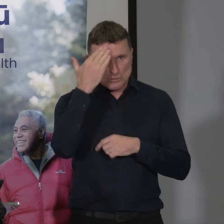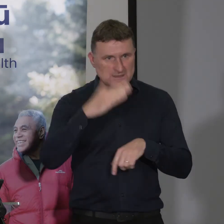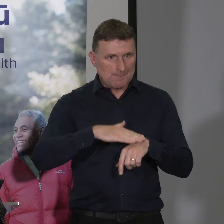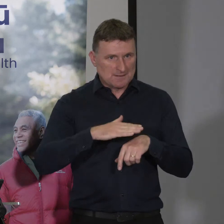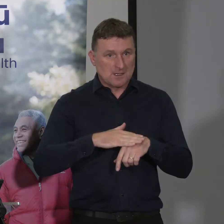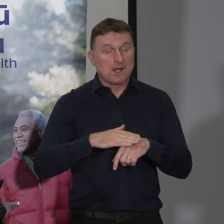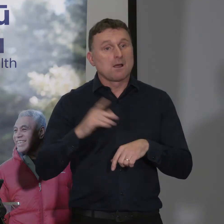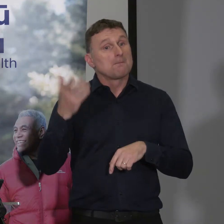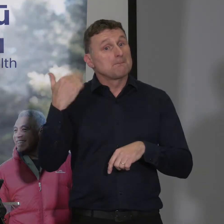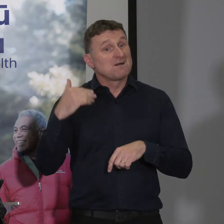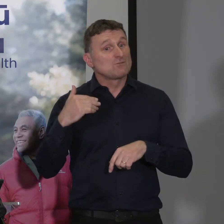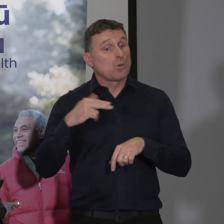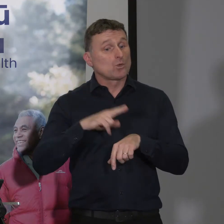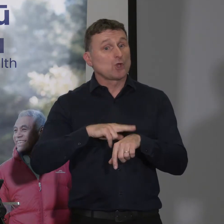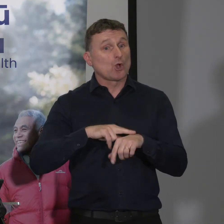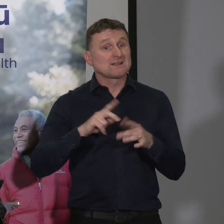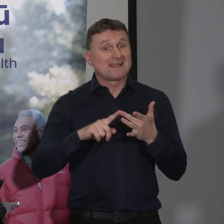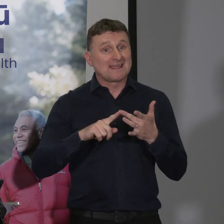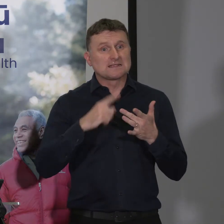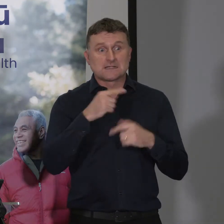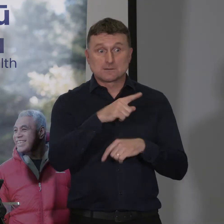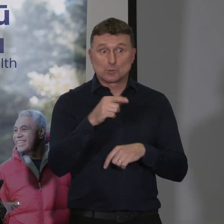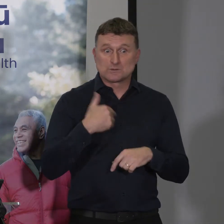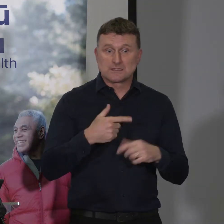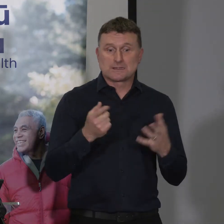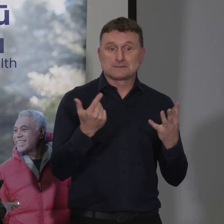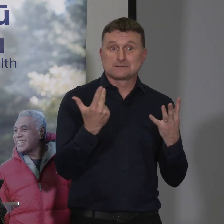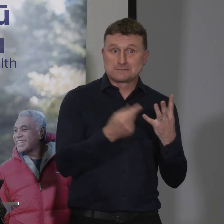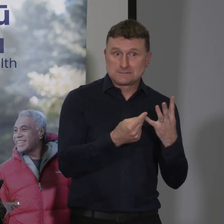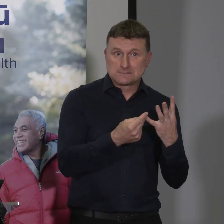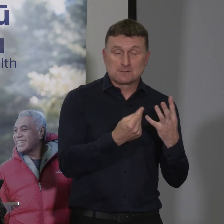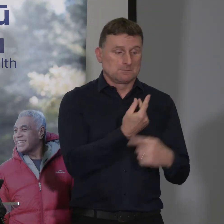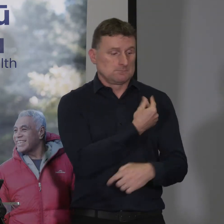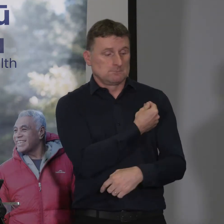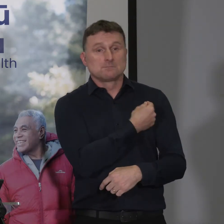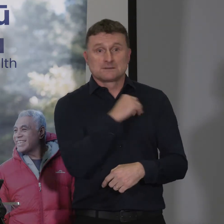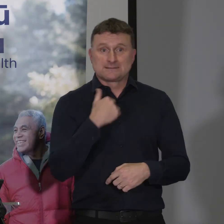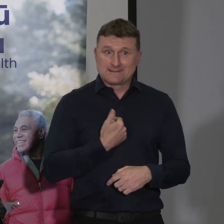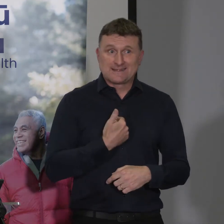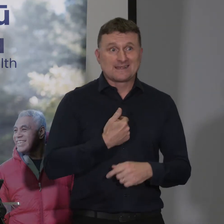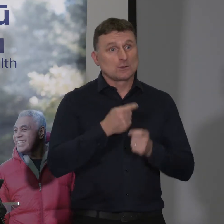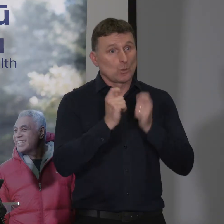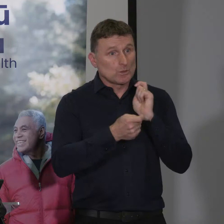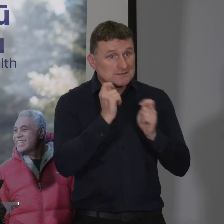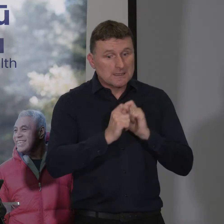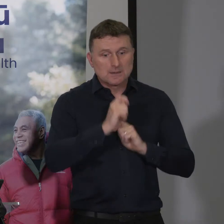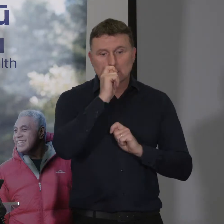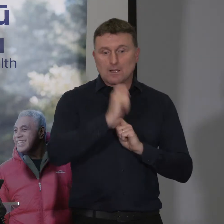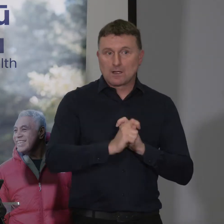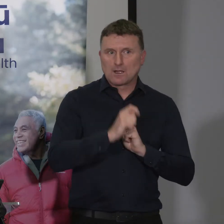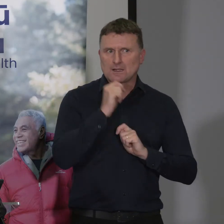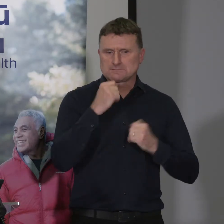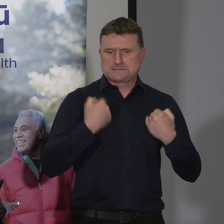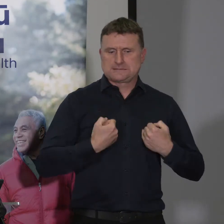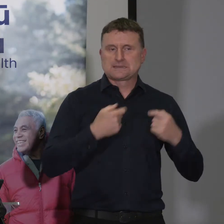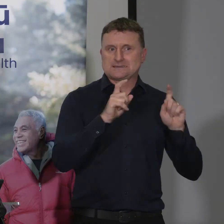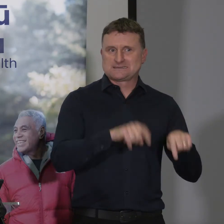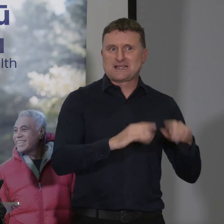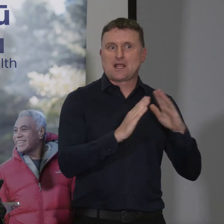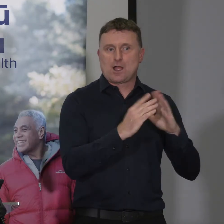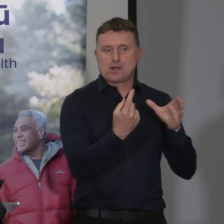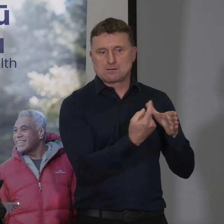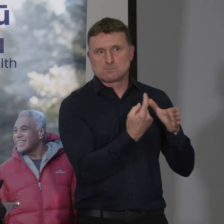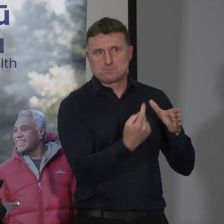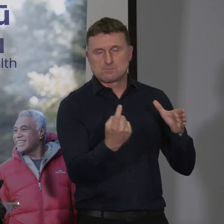communities safe particularly